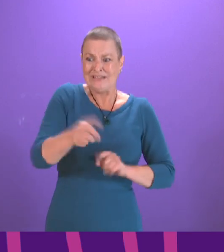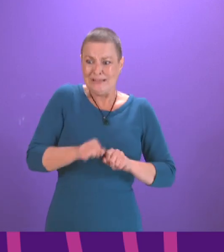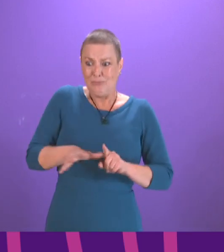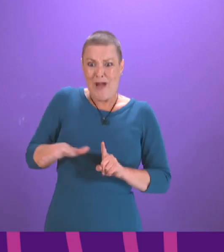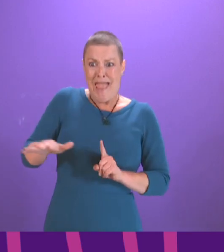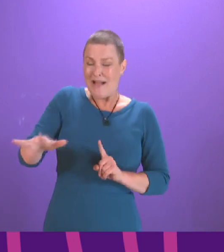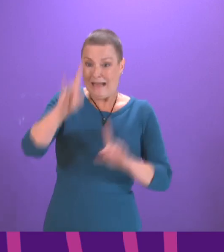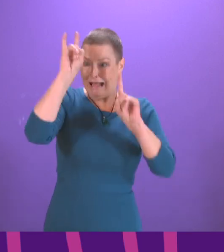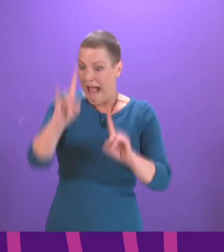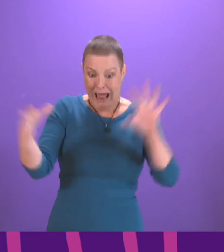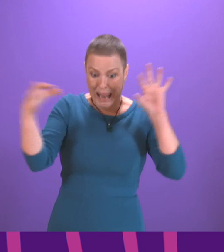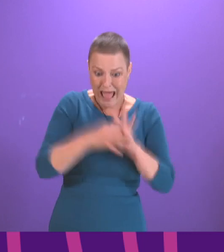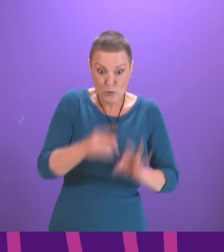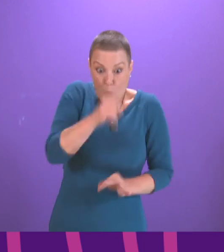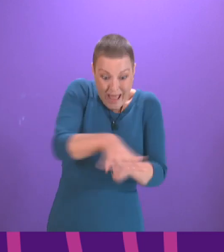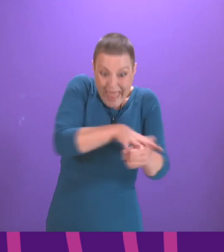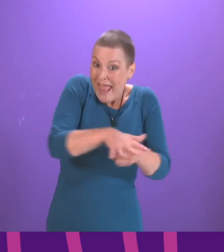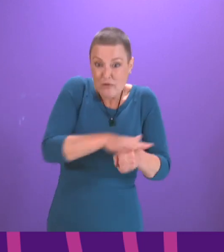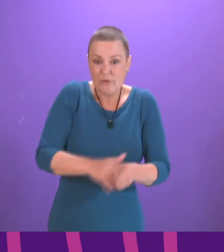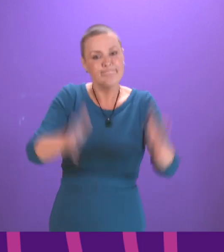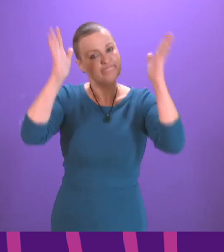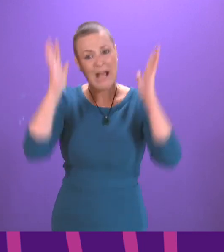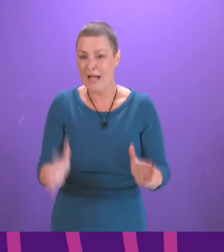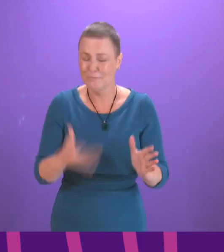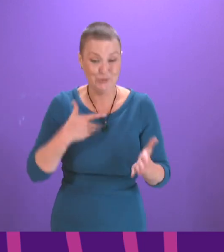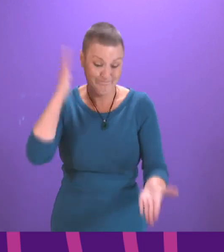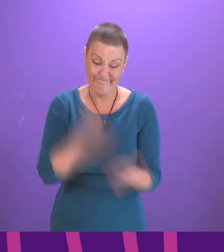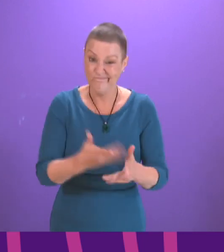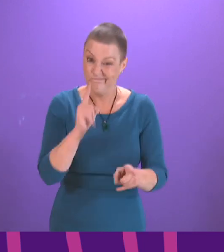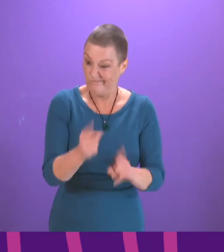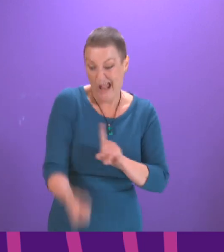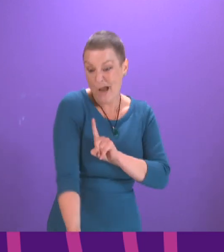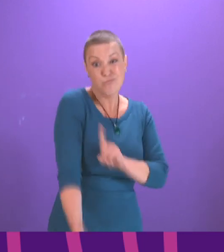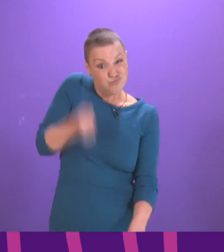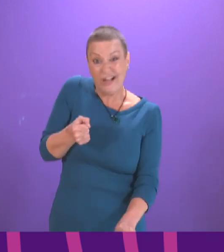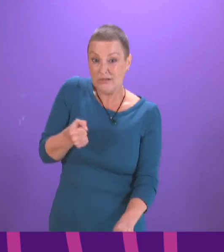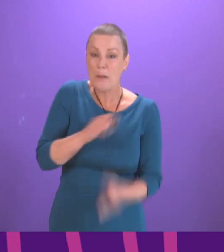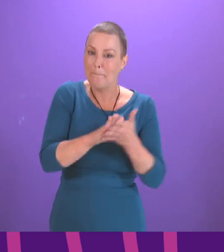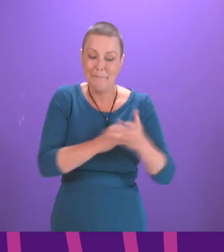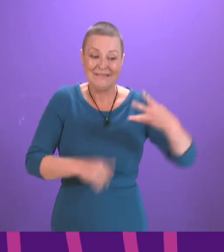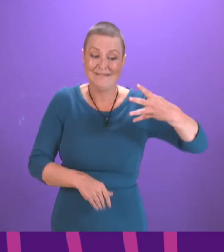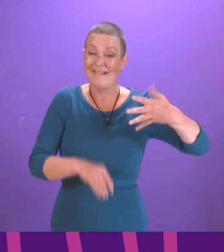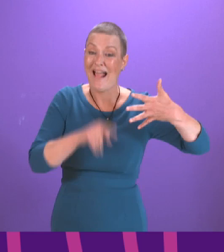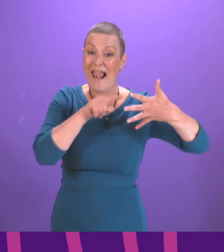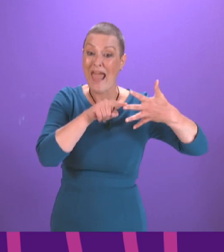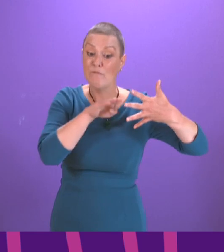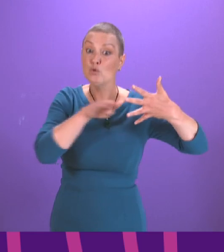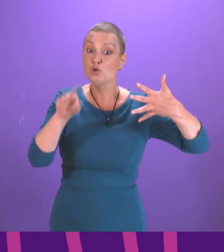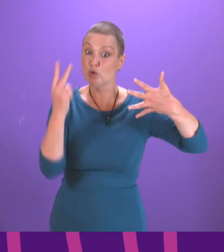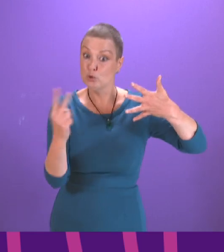cannot be linked to a specific outbreak, we must apply the brakes. That is essentially what levels 2 and 3 are designed to do.